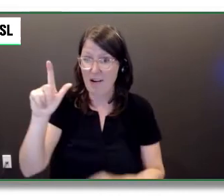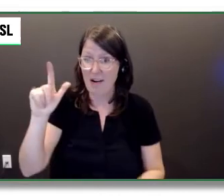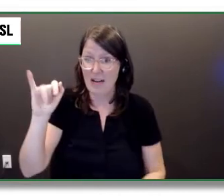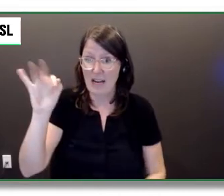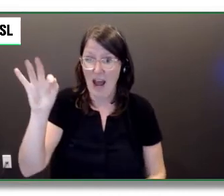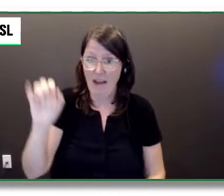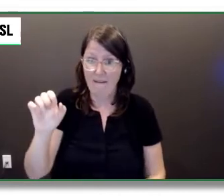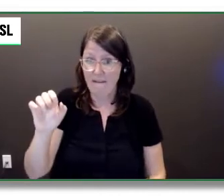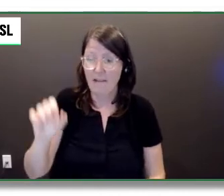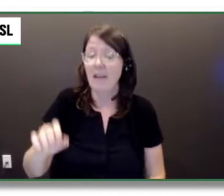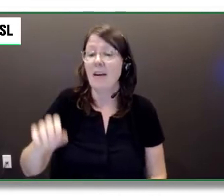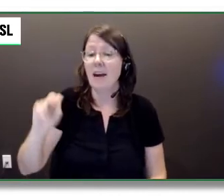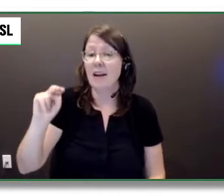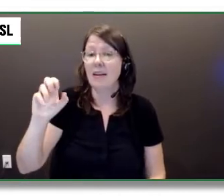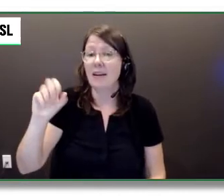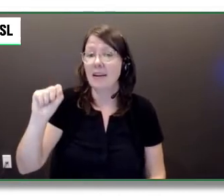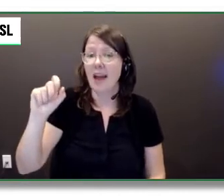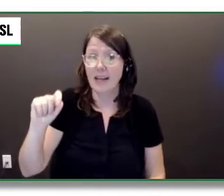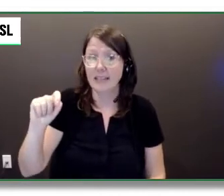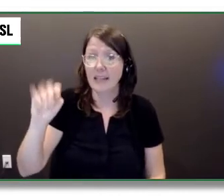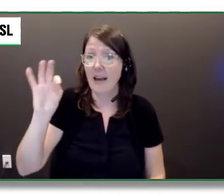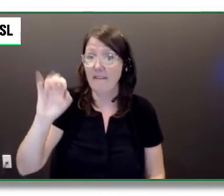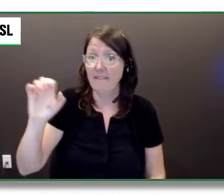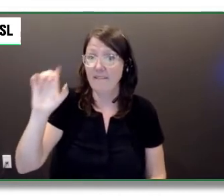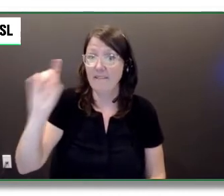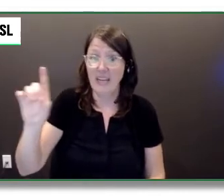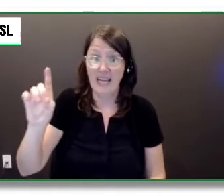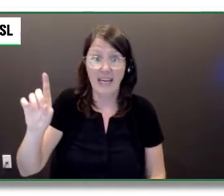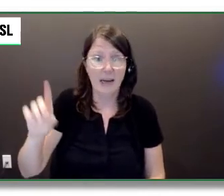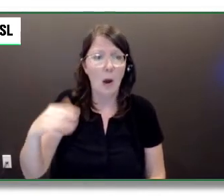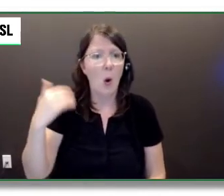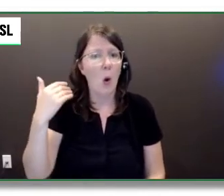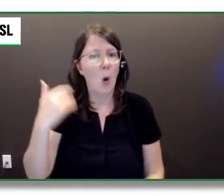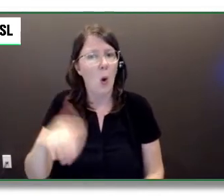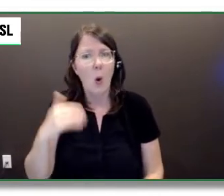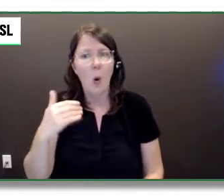got one here of a bald eagle live nest cam. We've got a white stork nest